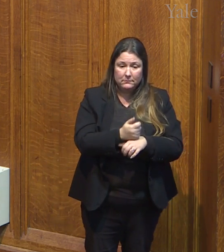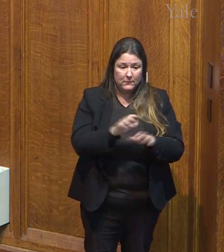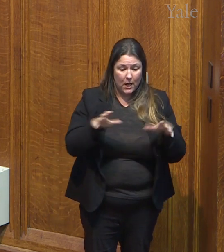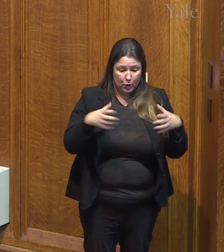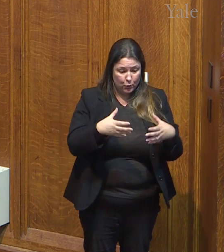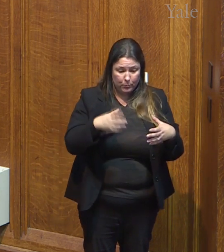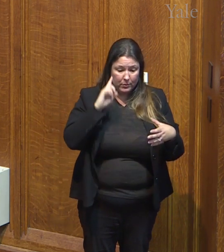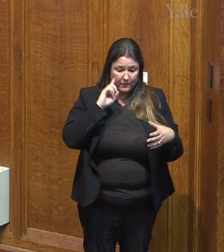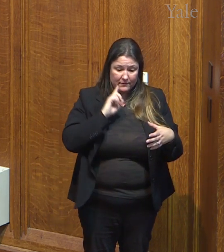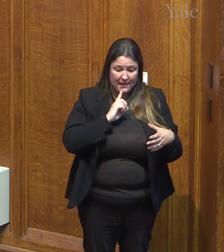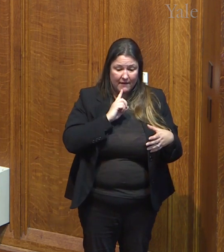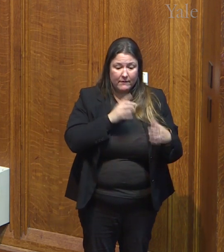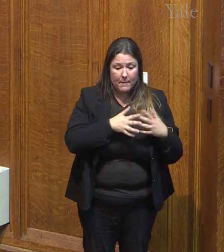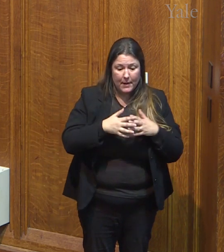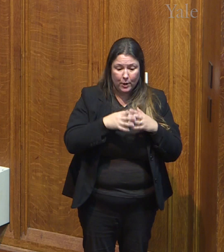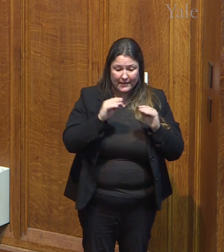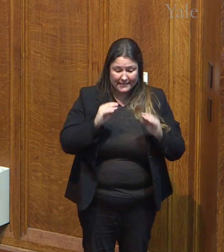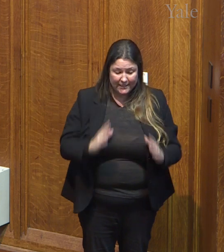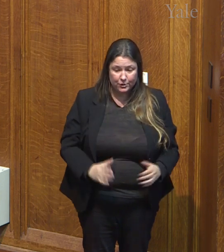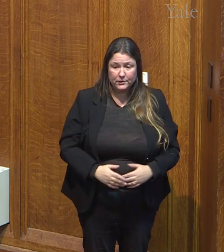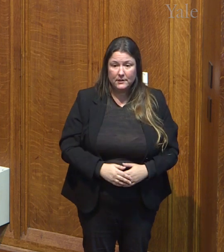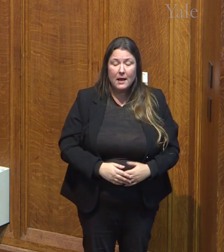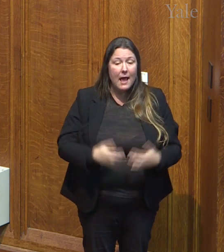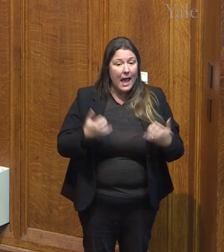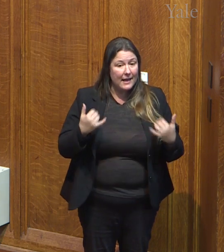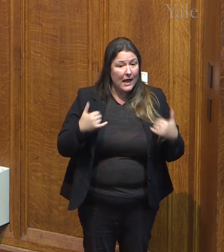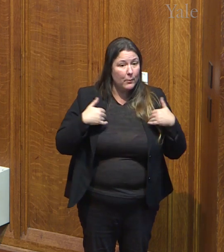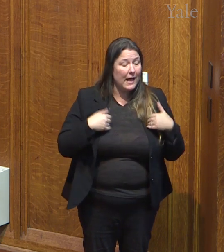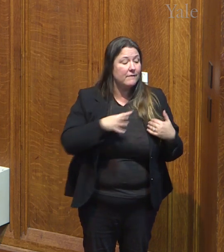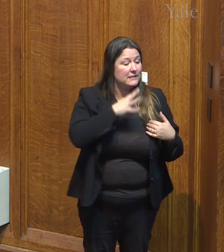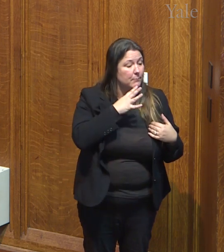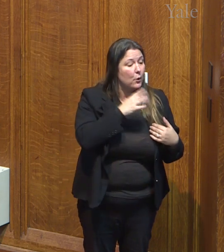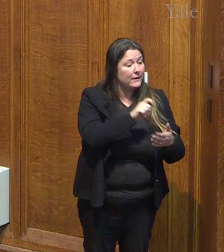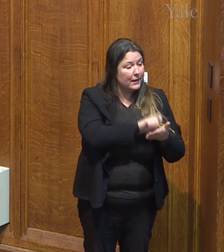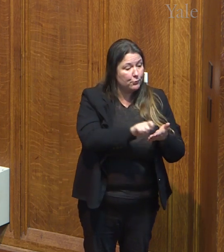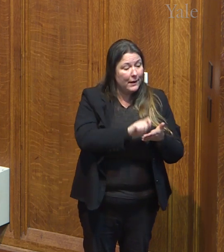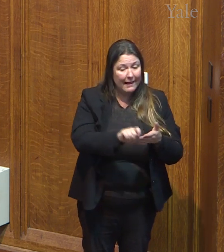English immigrants had given us our spoken and written language, but the French and the person